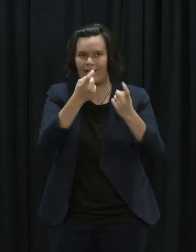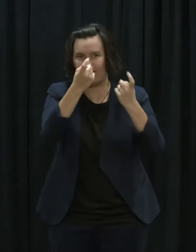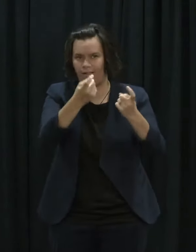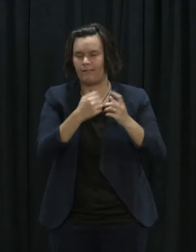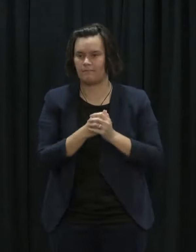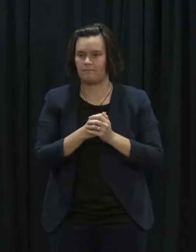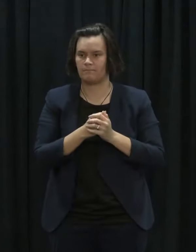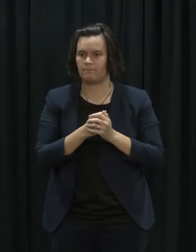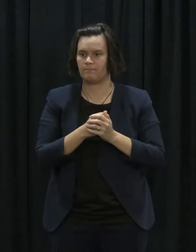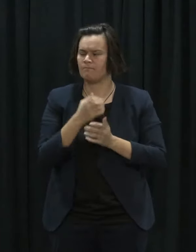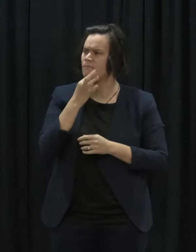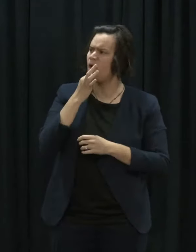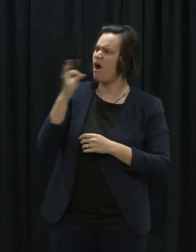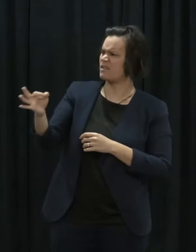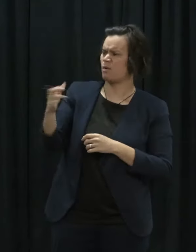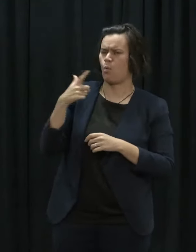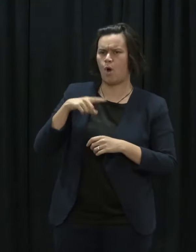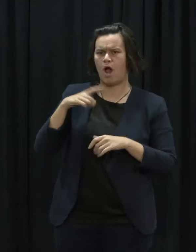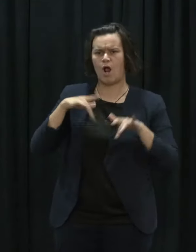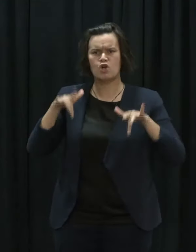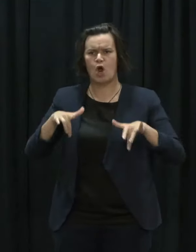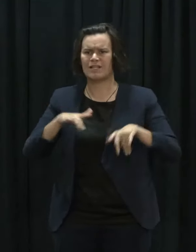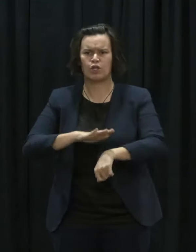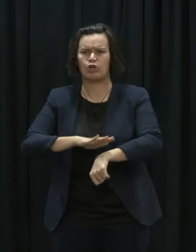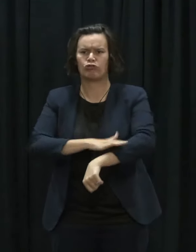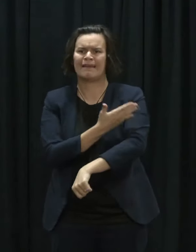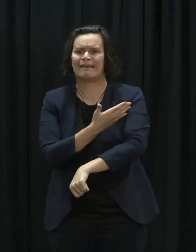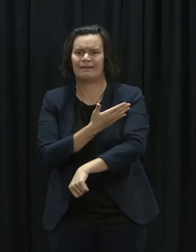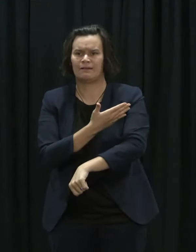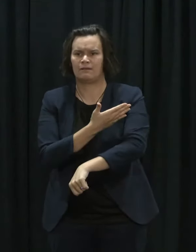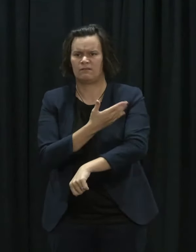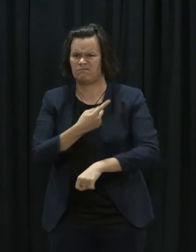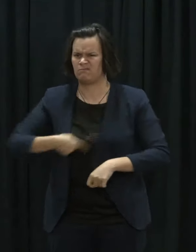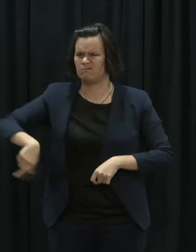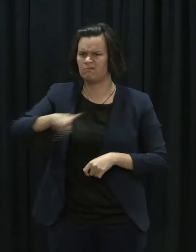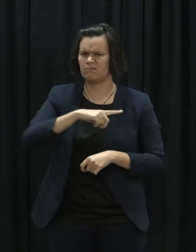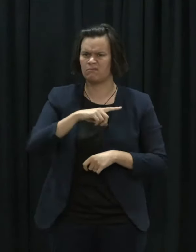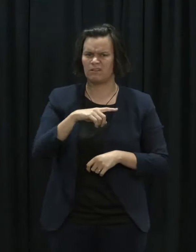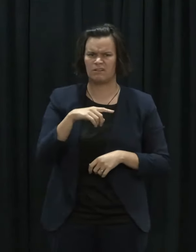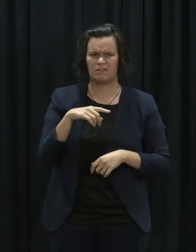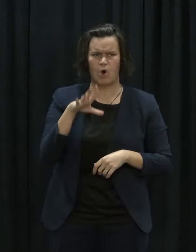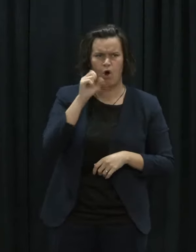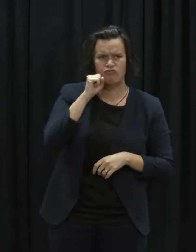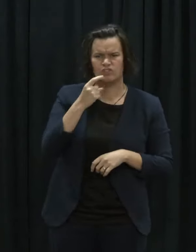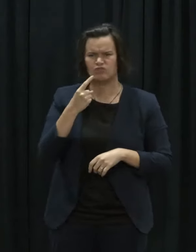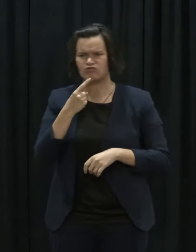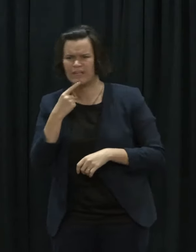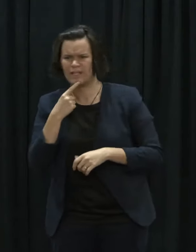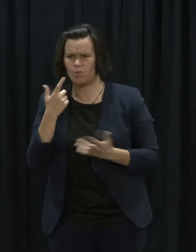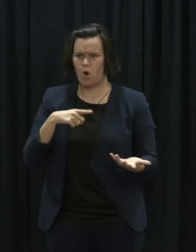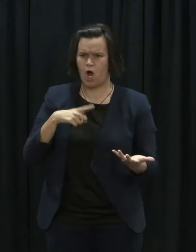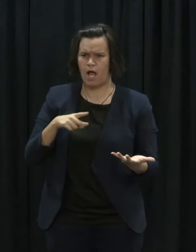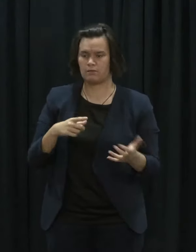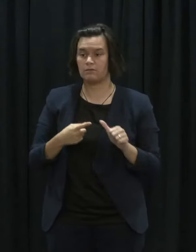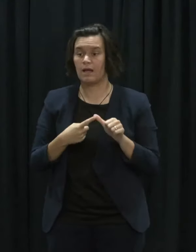At a time when we are going through a clear full transitio, it makes sense to us as a cabinet to be most cautious with the area where we have the lowest vaccination. I do want to acknowledge the huge effort that has gone in